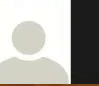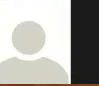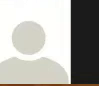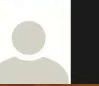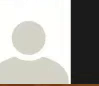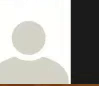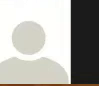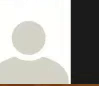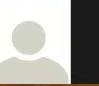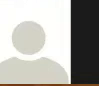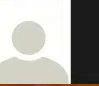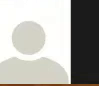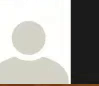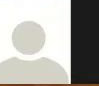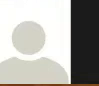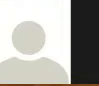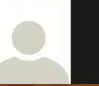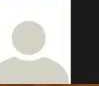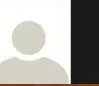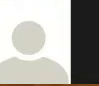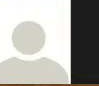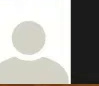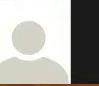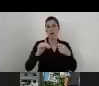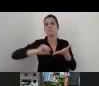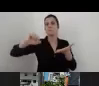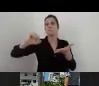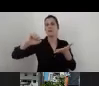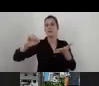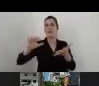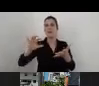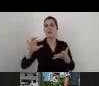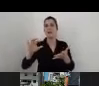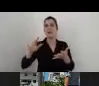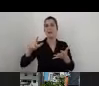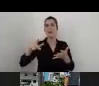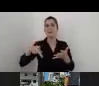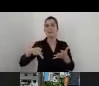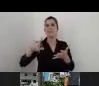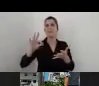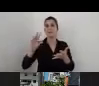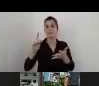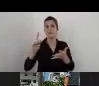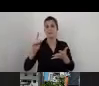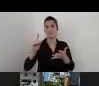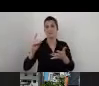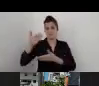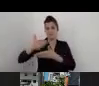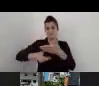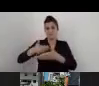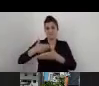I can go ahead and export it to PDF document. So we can just leave everything preset,